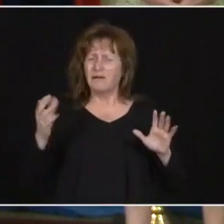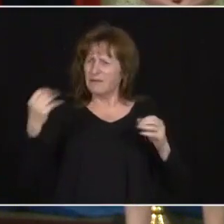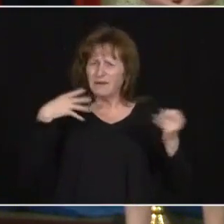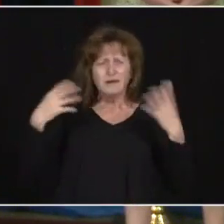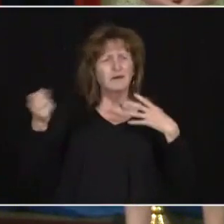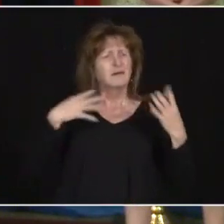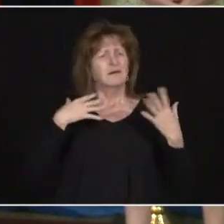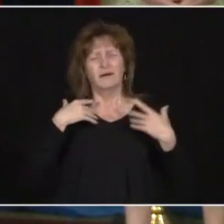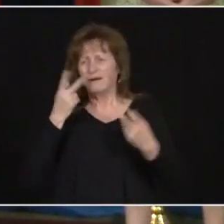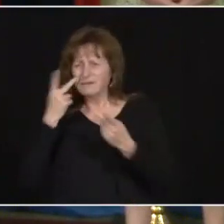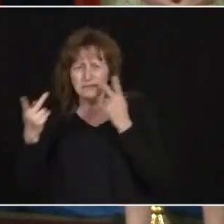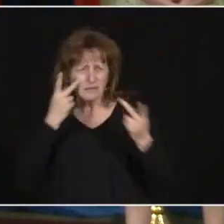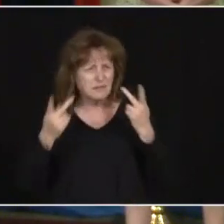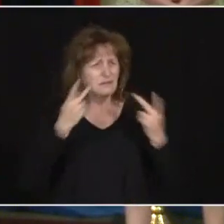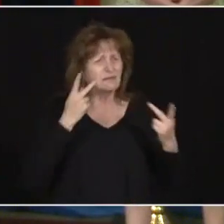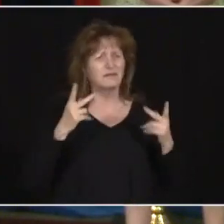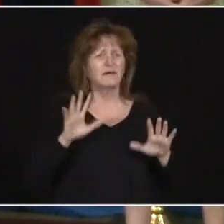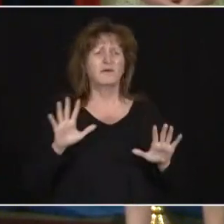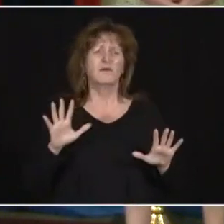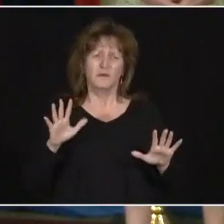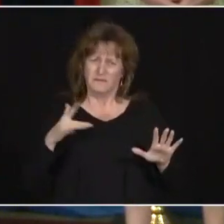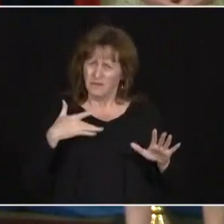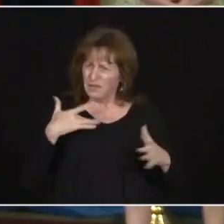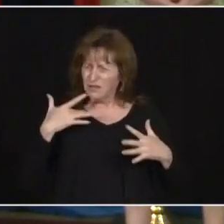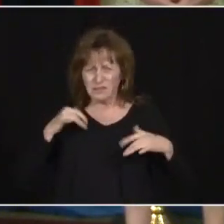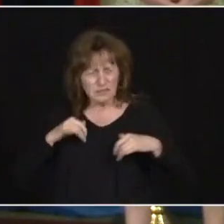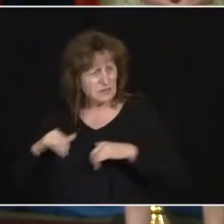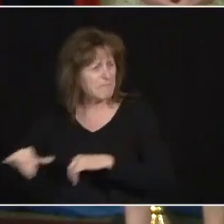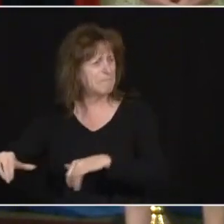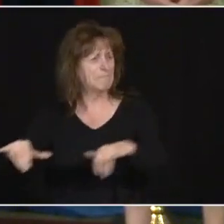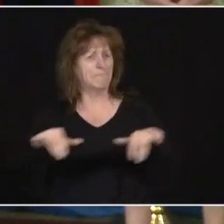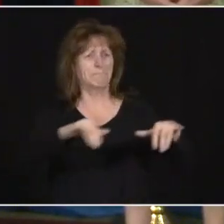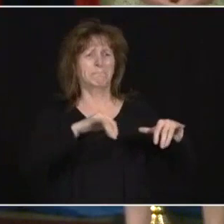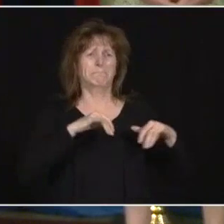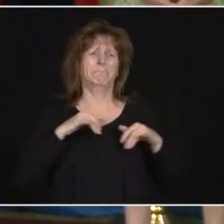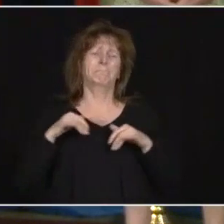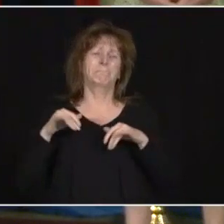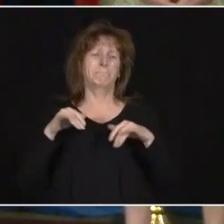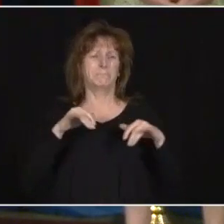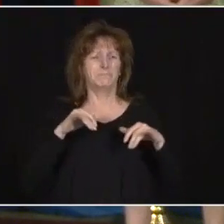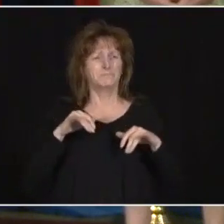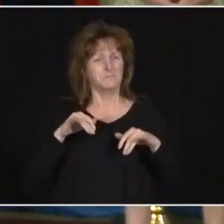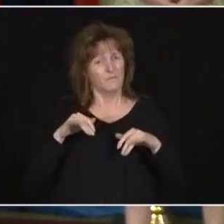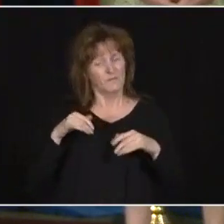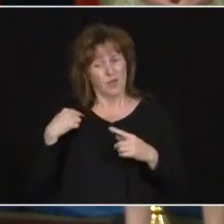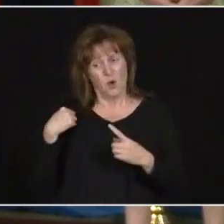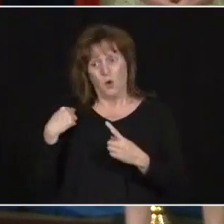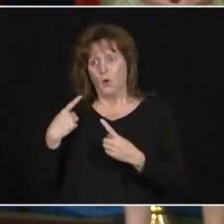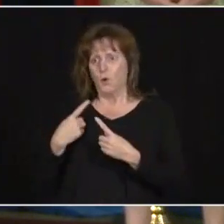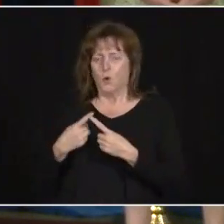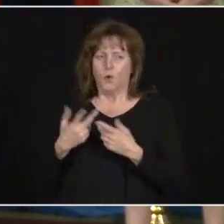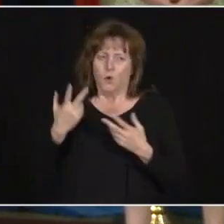see it, and I feel it. I know how hard this period has been.